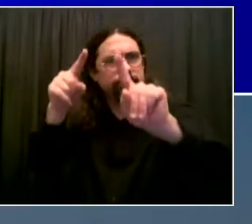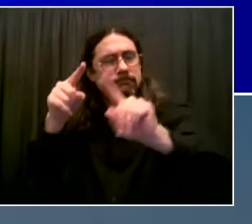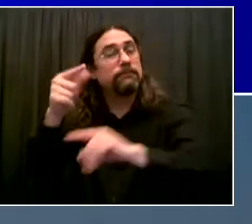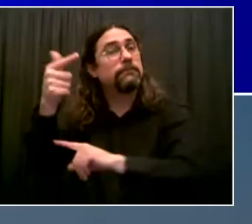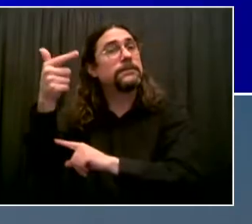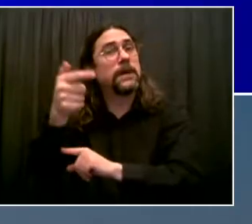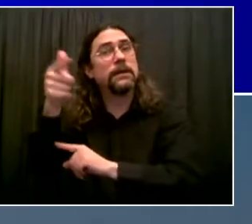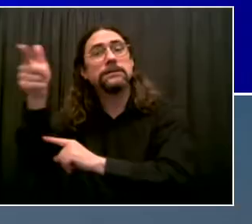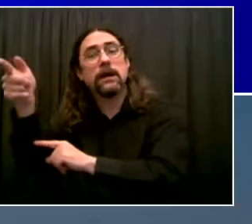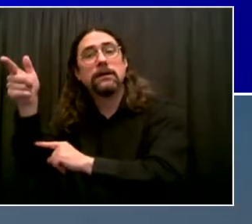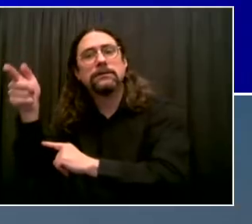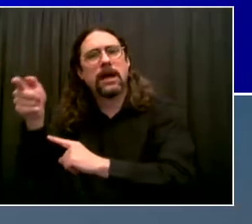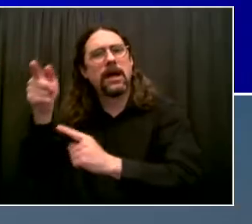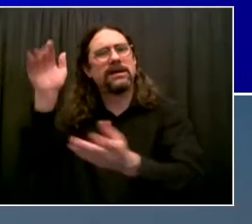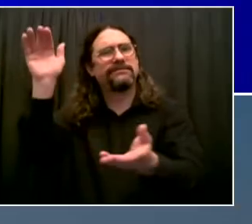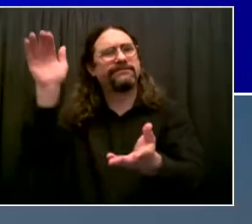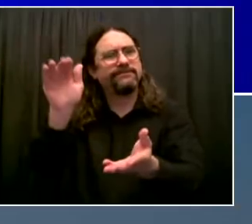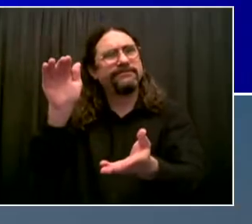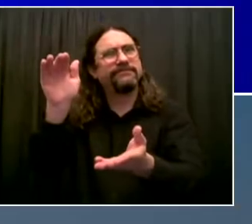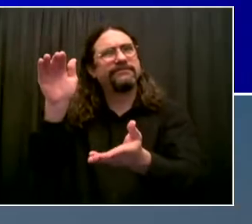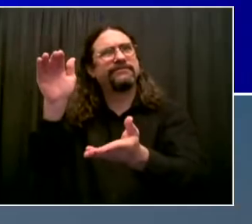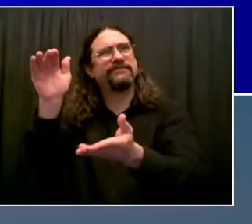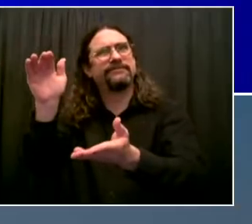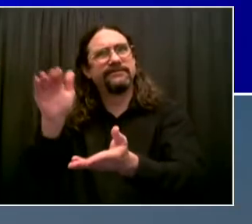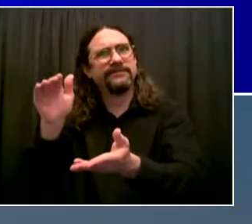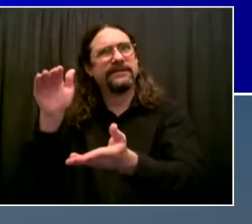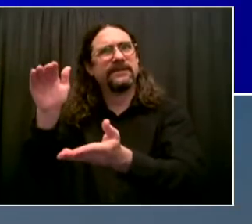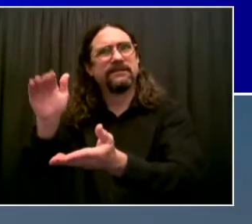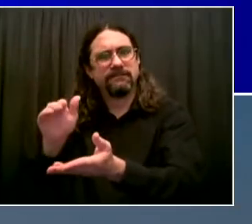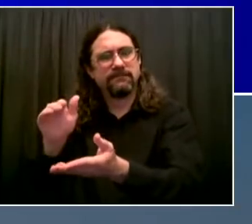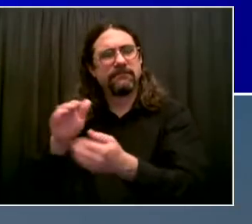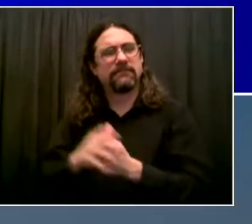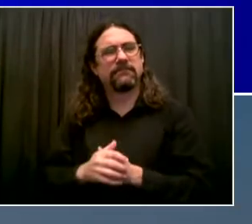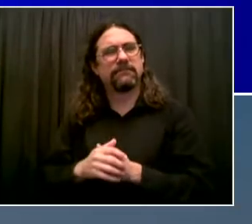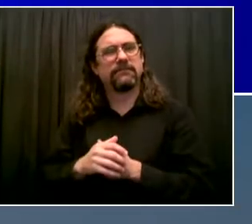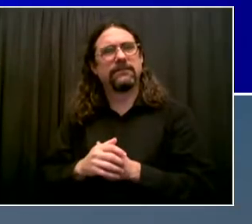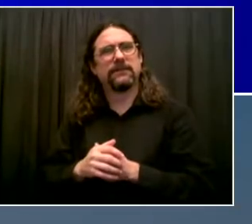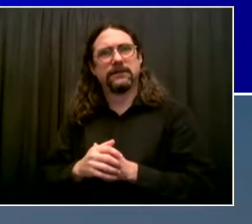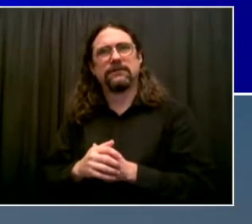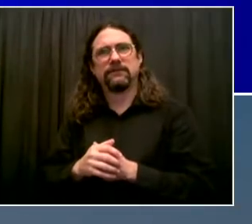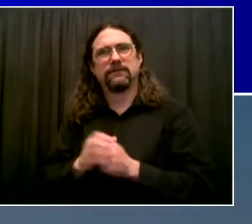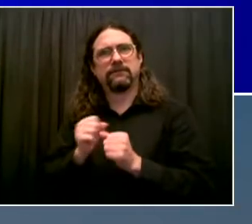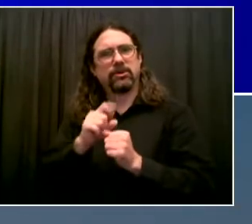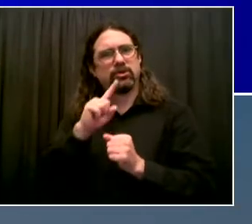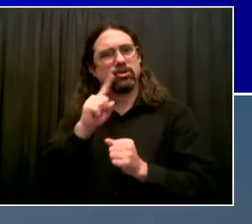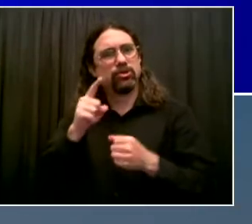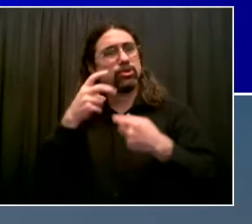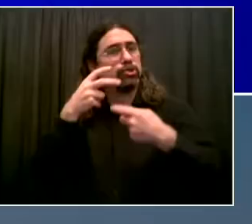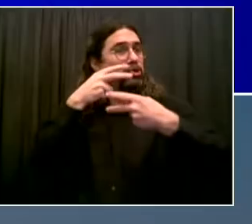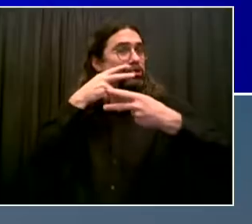SURE THAT WE NCA ACT ON THE OSMT IMPORTANT CASES AND ENSURE